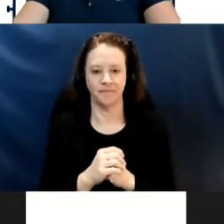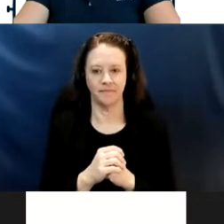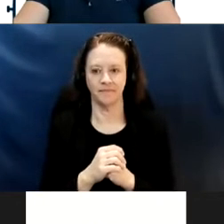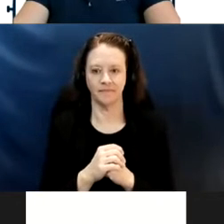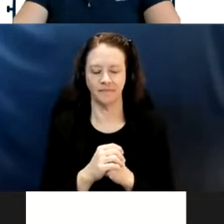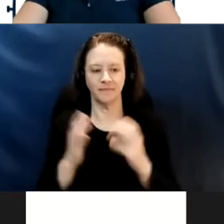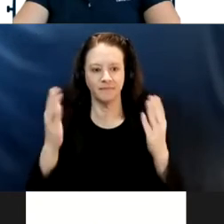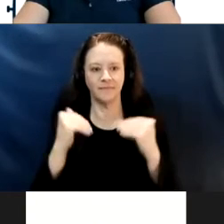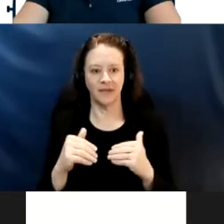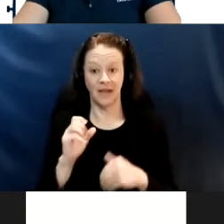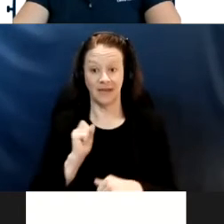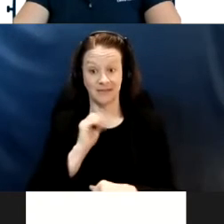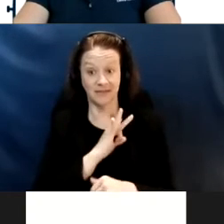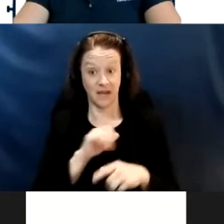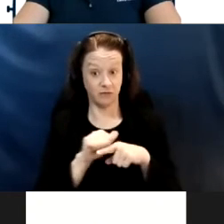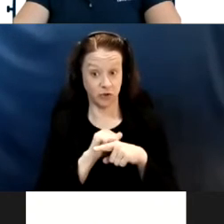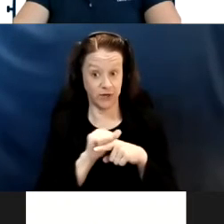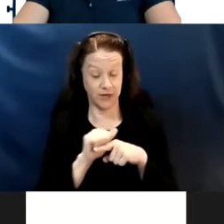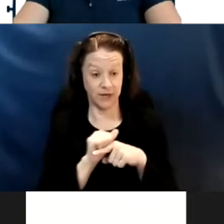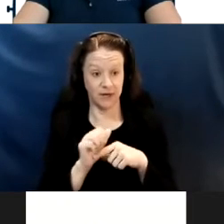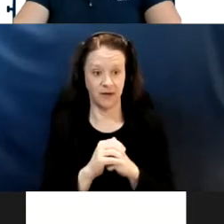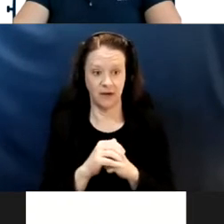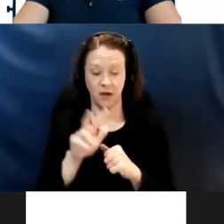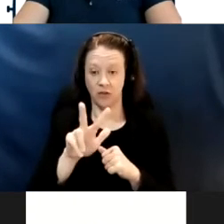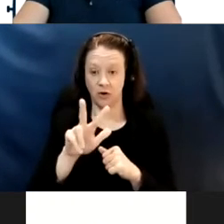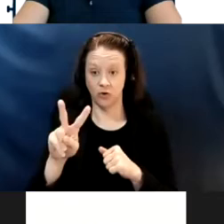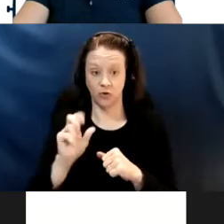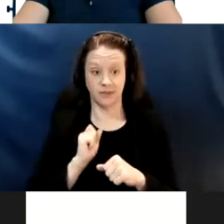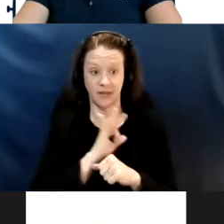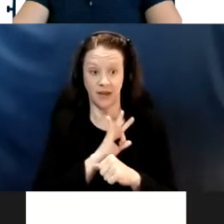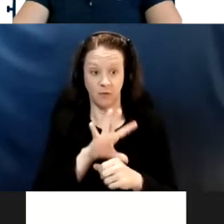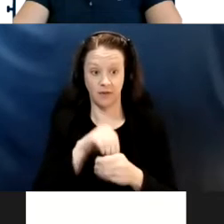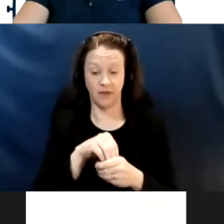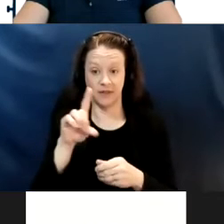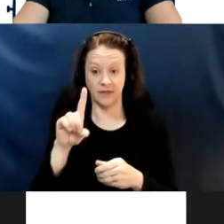Staff training. 32 staff within the DEP project